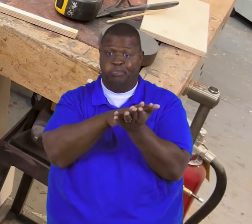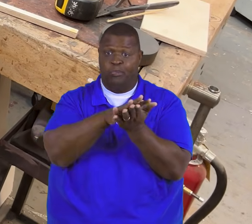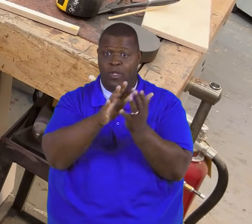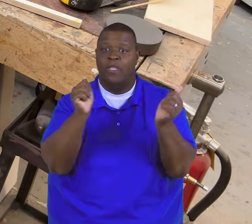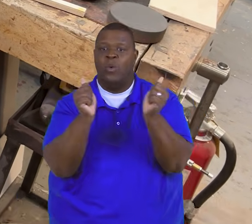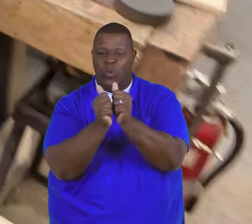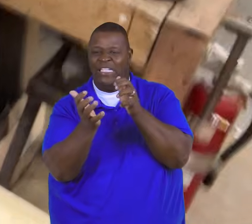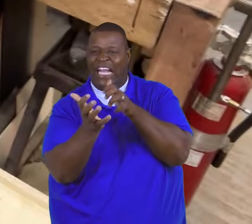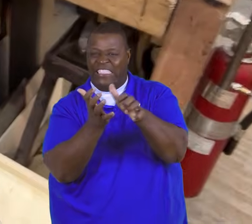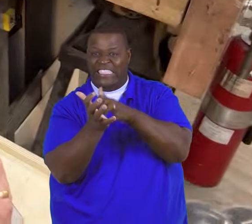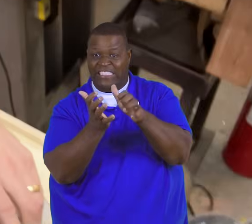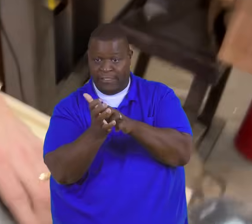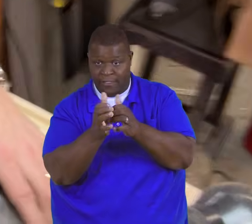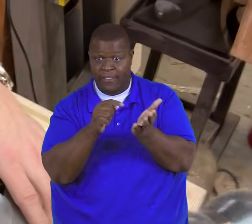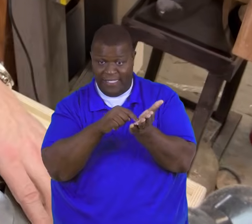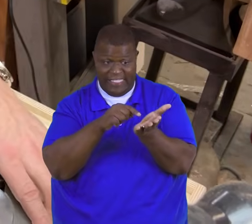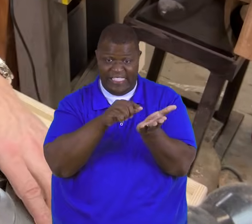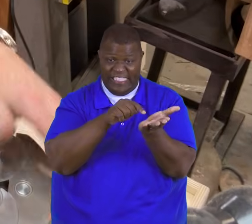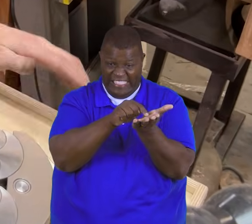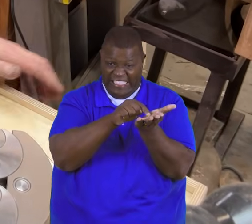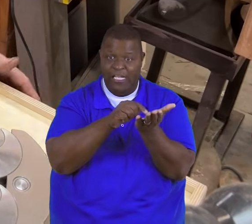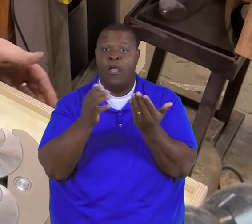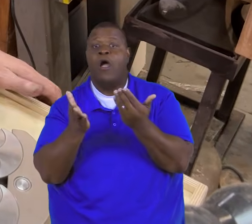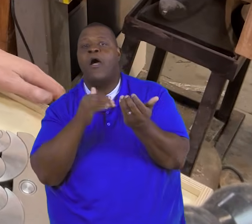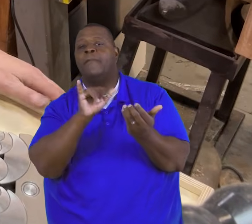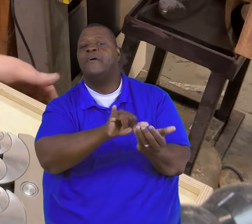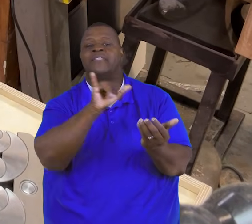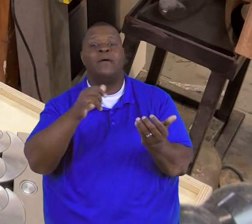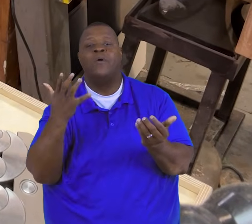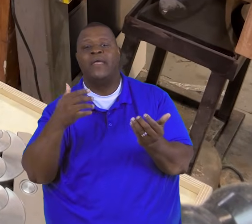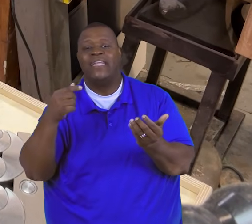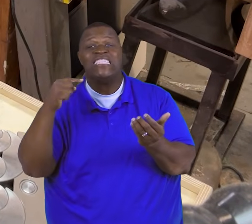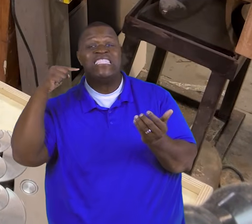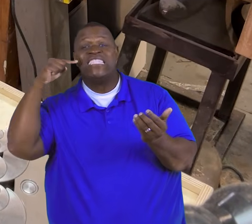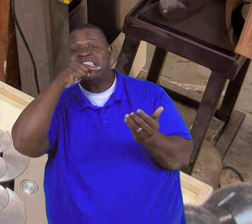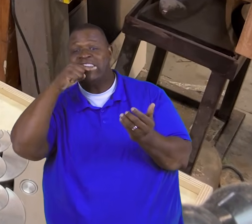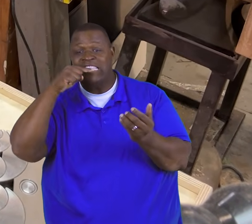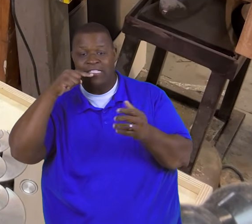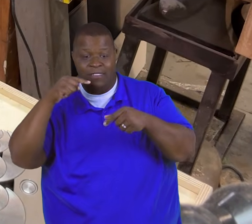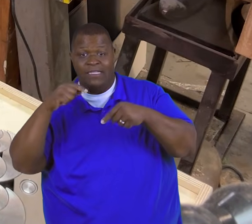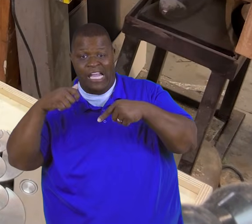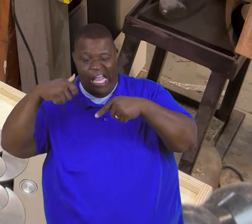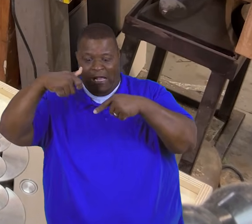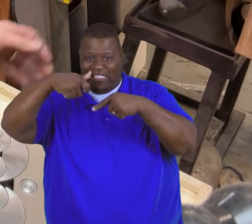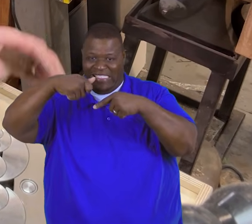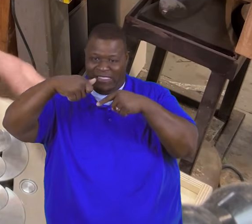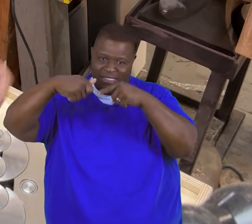You know what else is grit embedded into a cream? Toothpaste. Toothpaste is a lapping compound for your internal face parts.